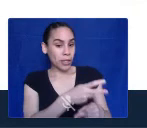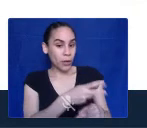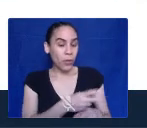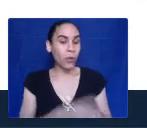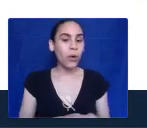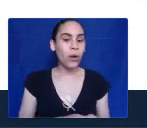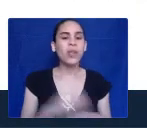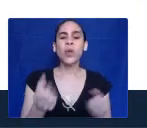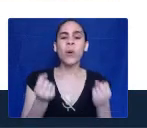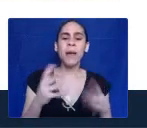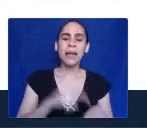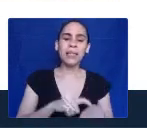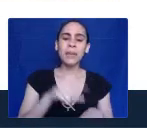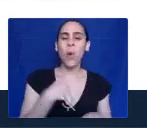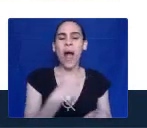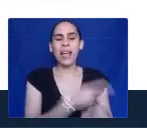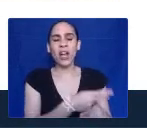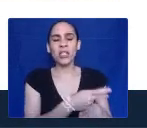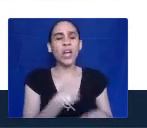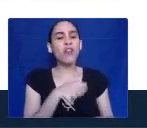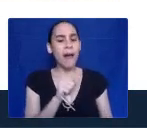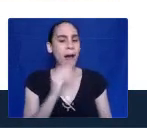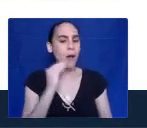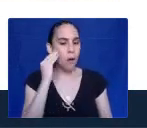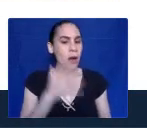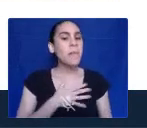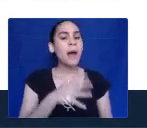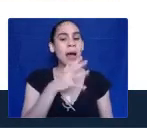they say i was a caretaker i was at home my mother was diagnosed with cancer i manage all aspects